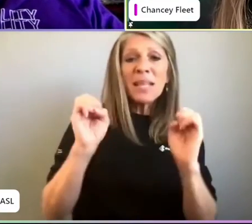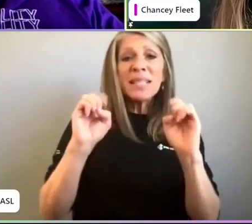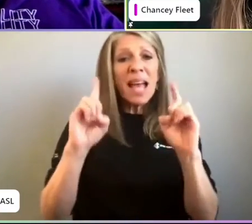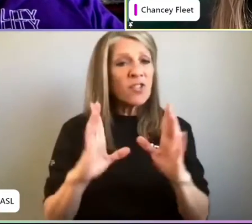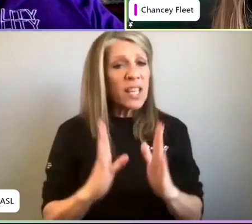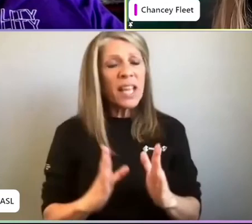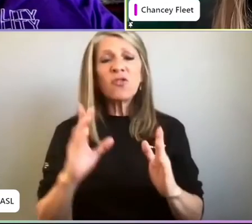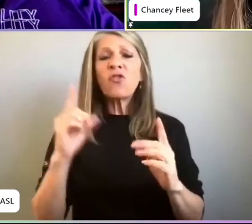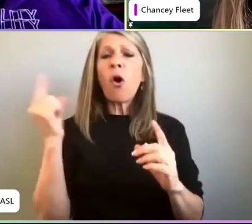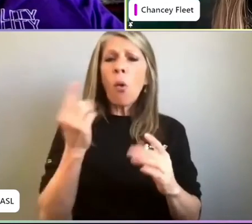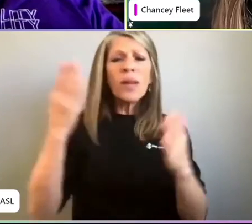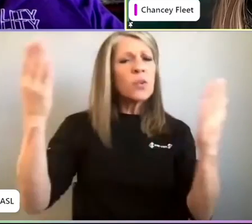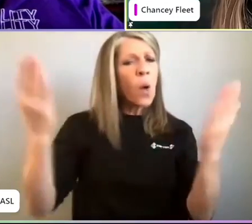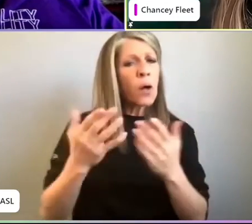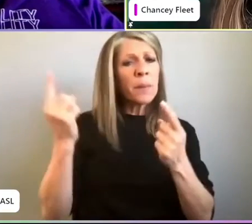kiddos so begin start start